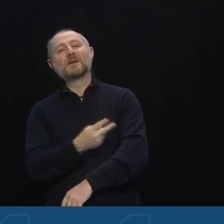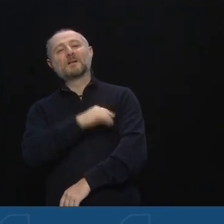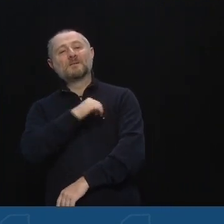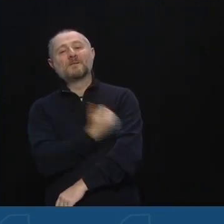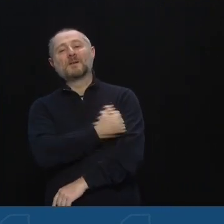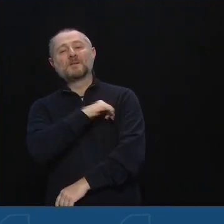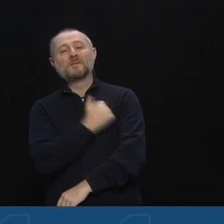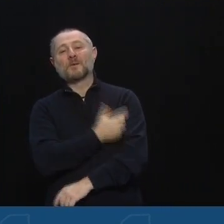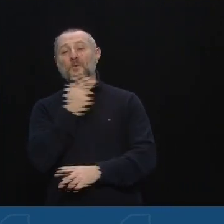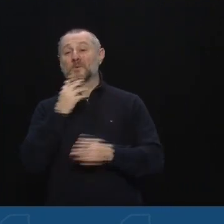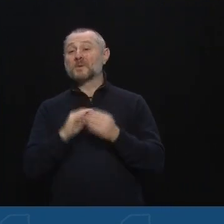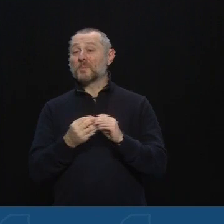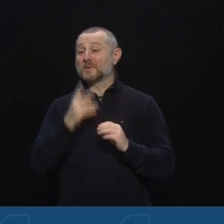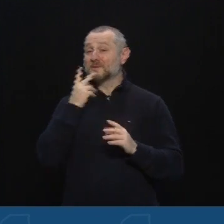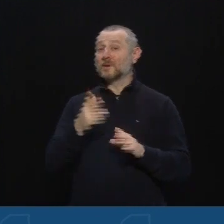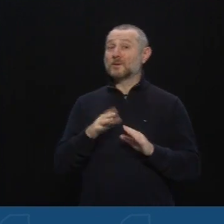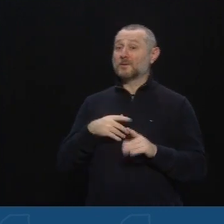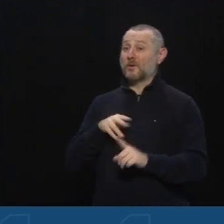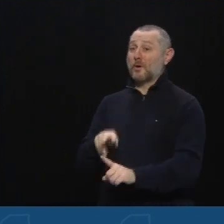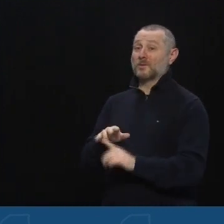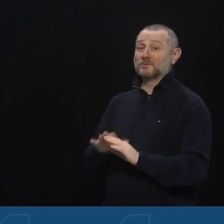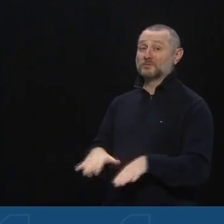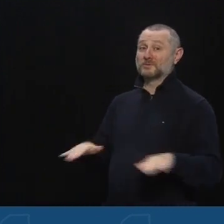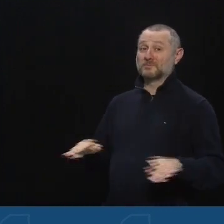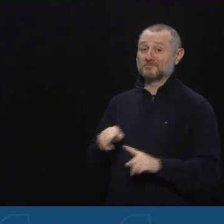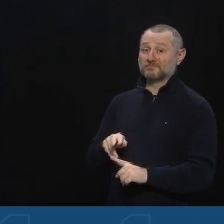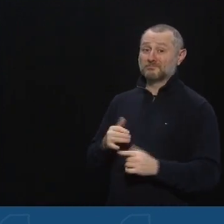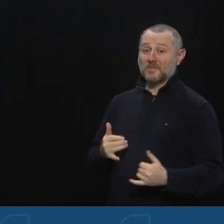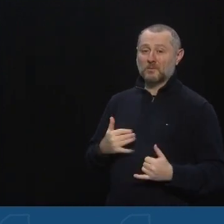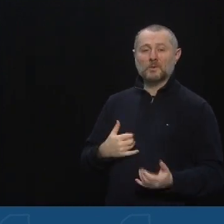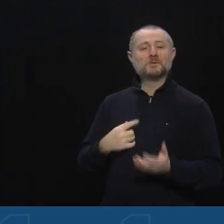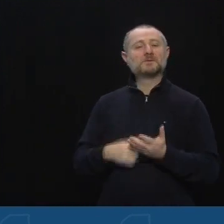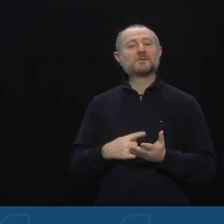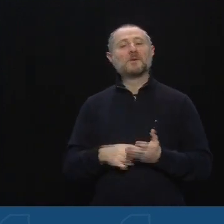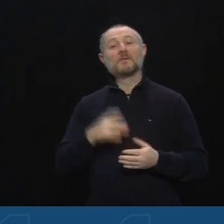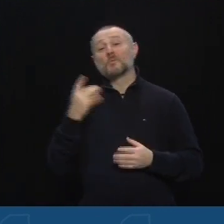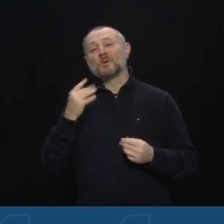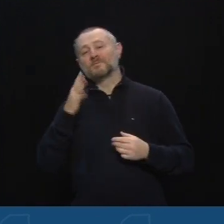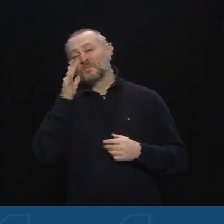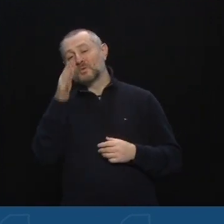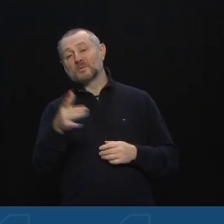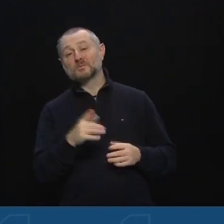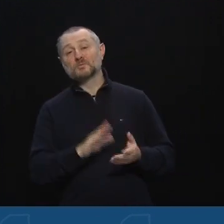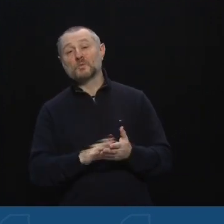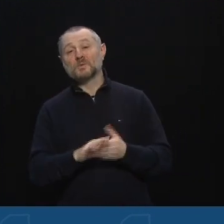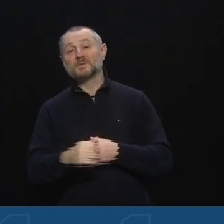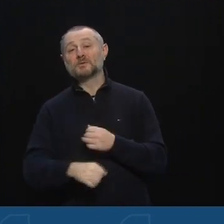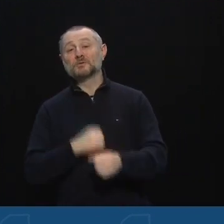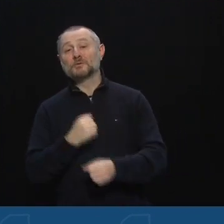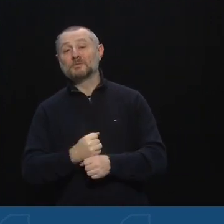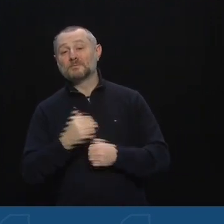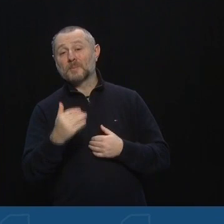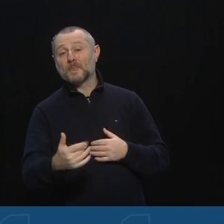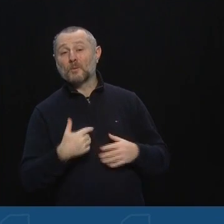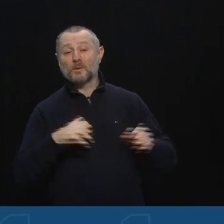KEEPS TRACK OF SO I'M GOING TO GUESS A LITTLE HIGHER THAN. BUT LOOK AT THE NUMBERS FOR CHILDREN. AS WE TALK ABOUT WHAT THE